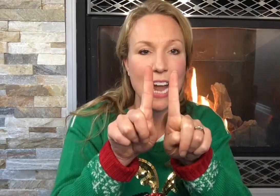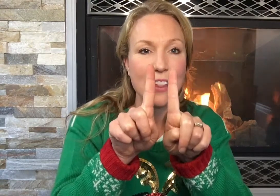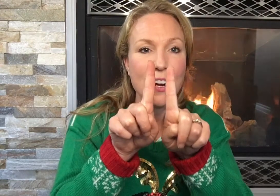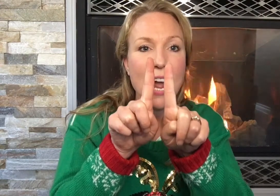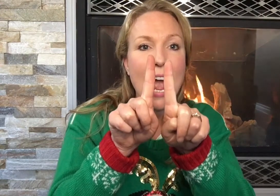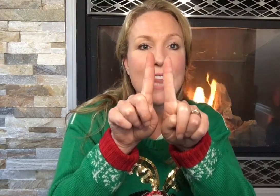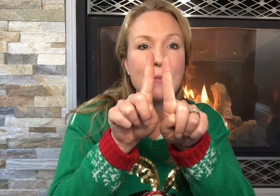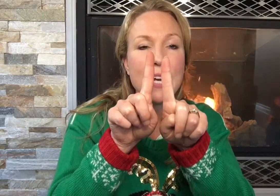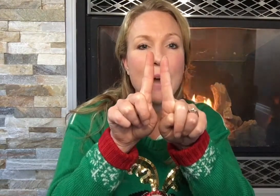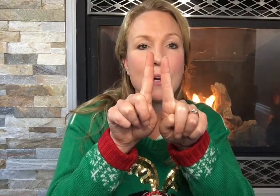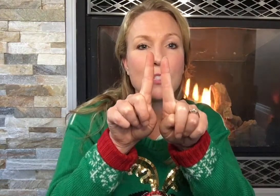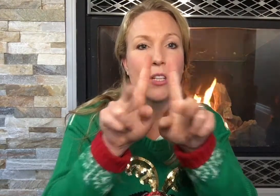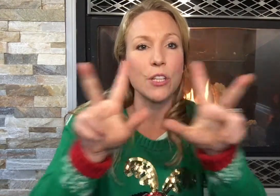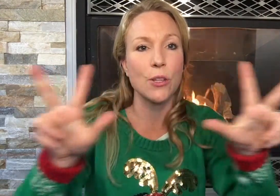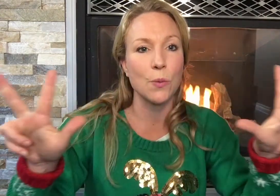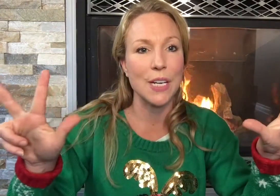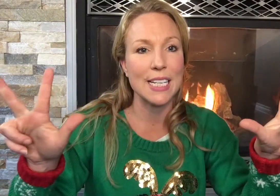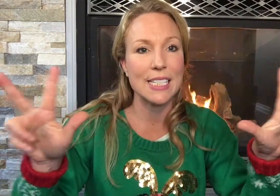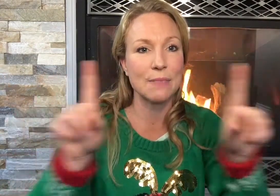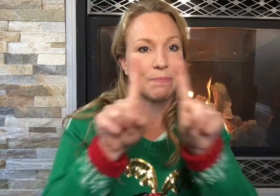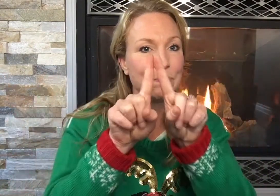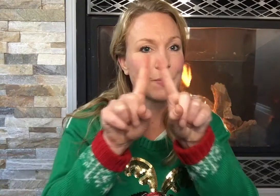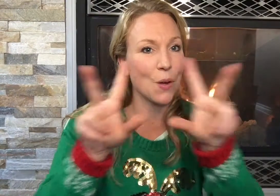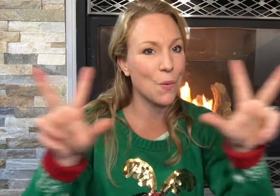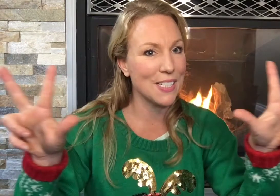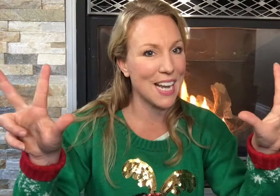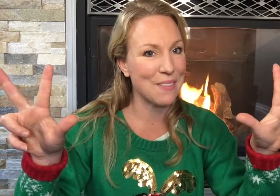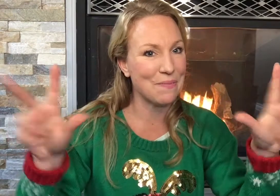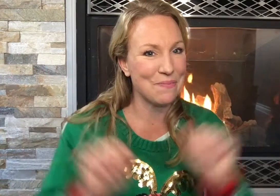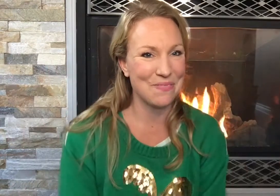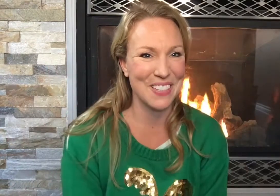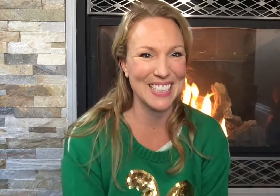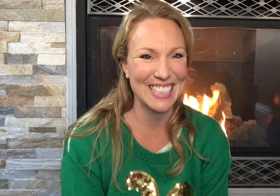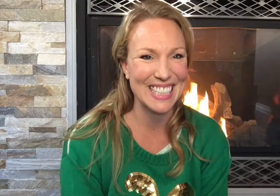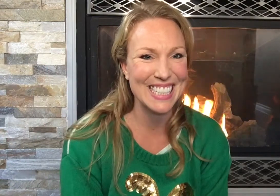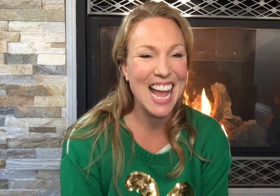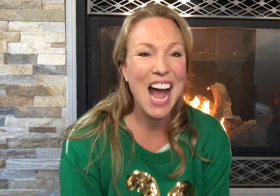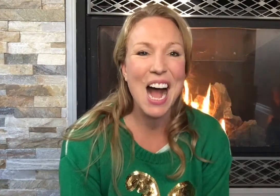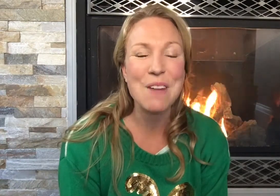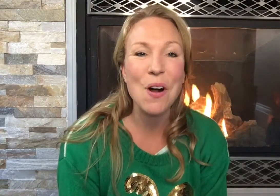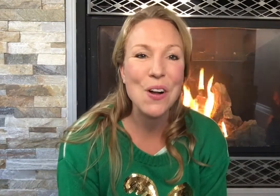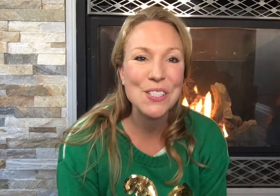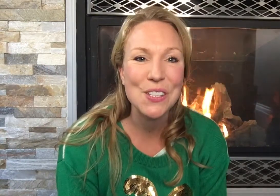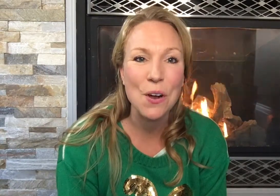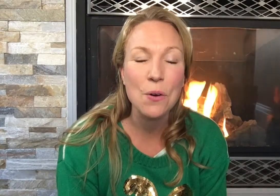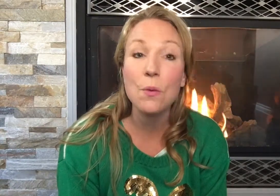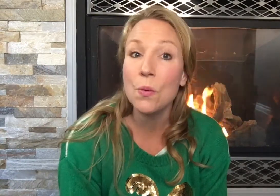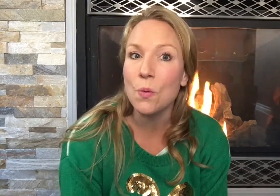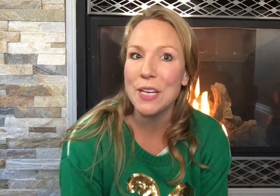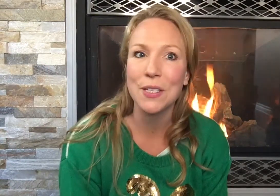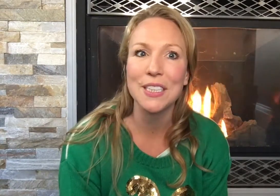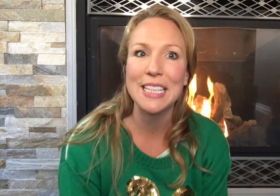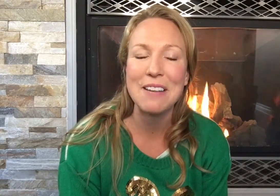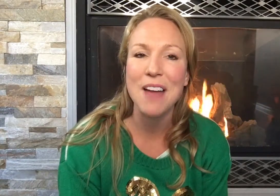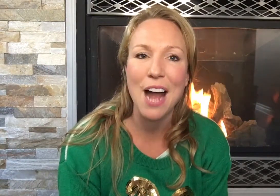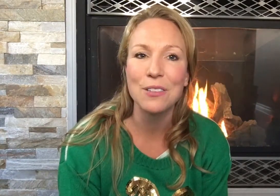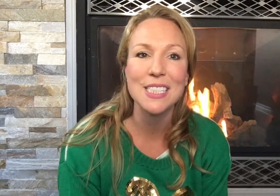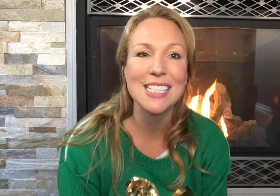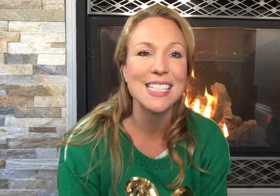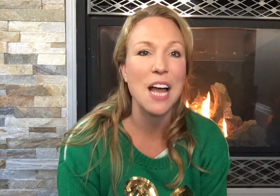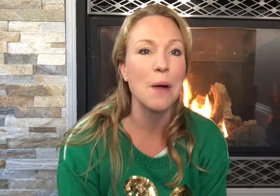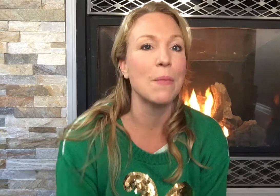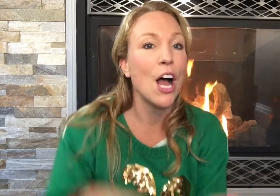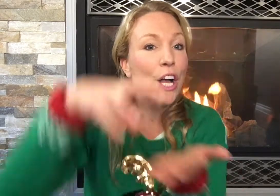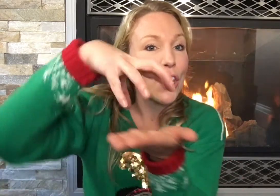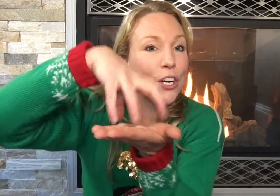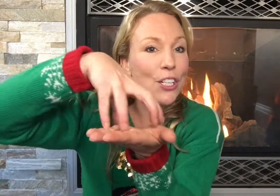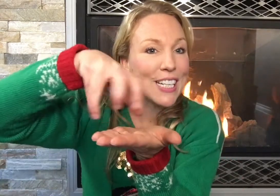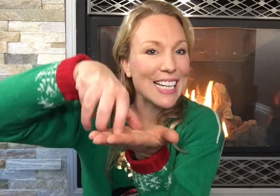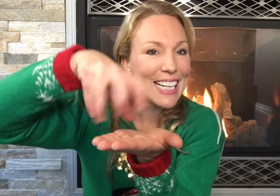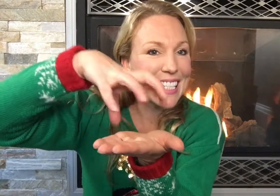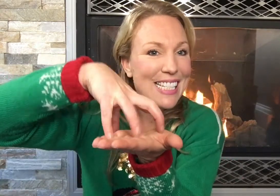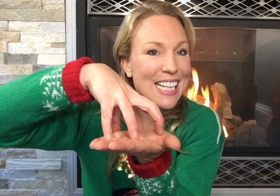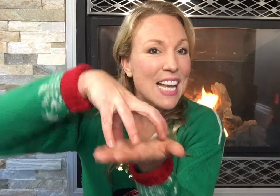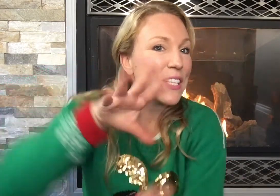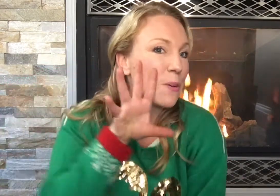and then we come out to the THREES. KWANZAA, very good. Also, we could leave out some COOKIES, some